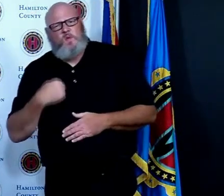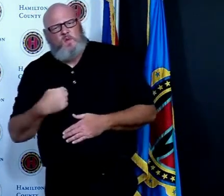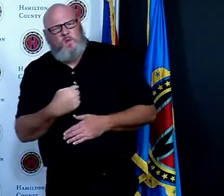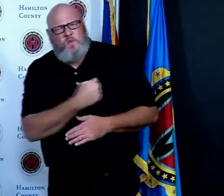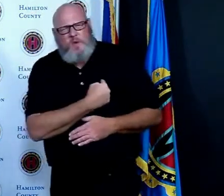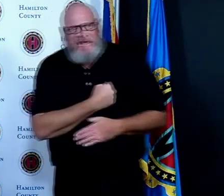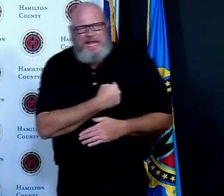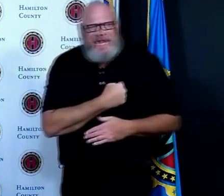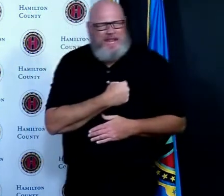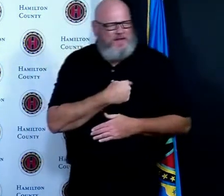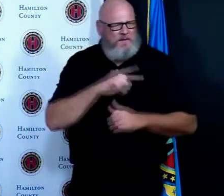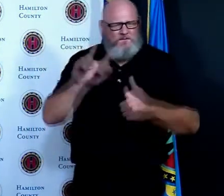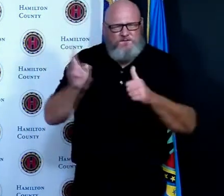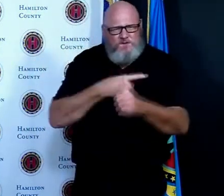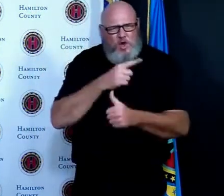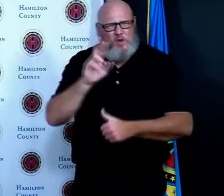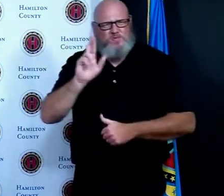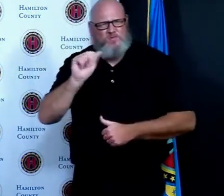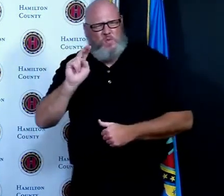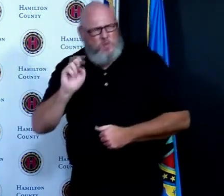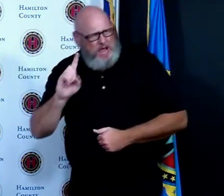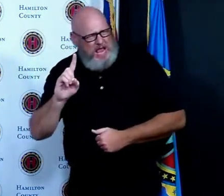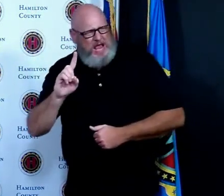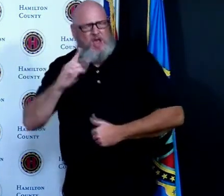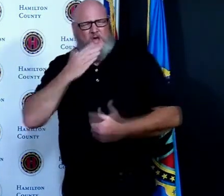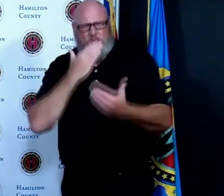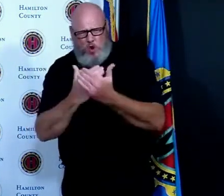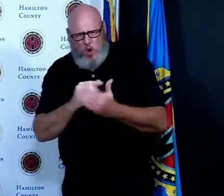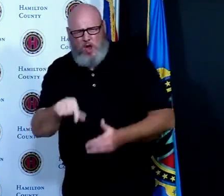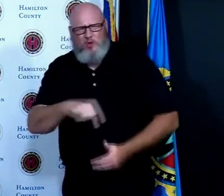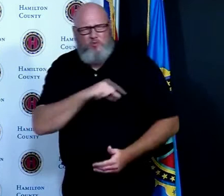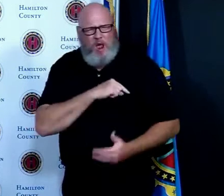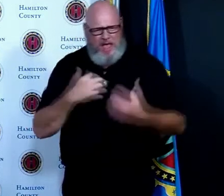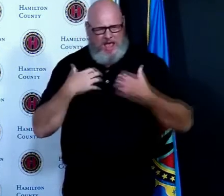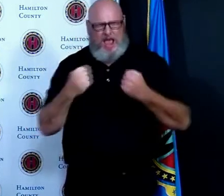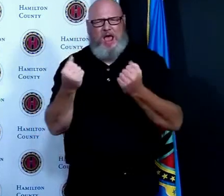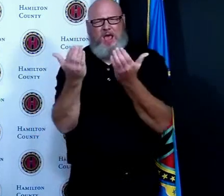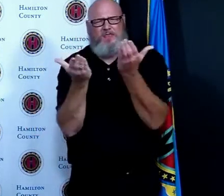virus is introduced in the early part of latter part of March early part of April